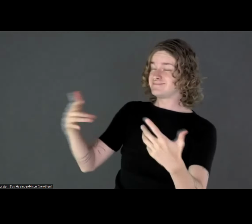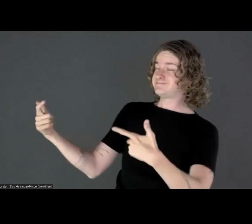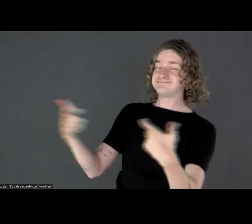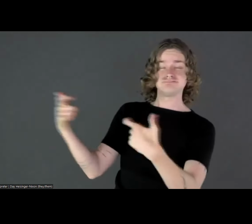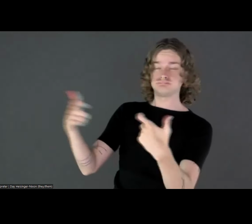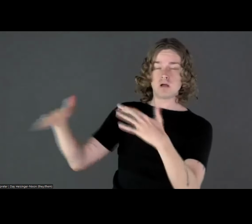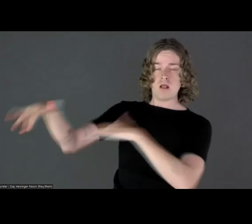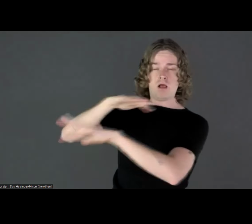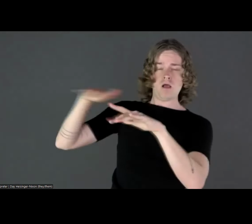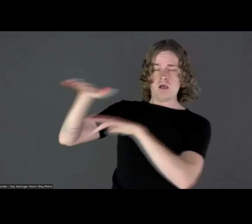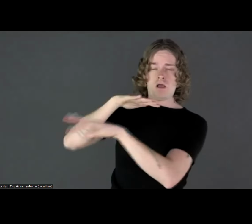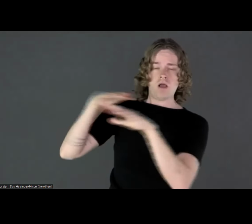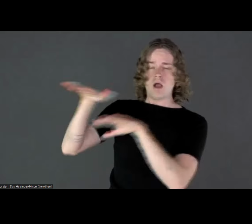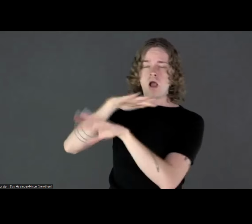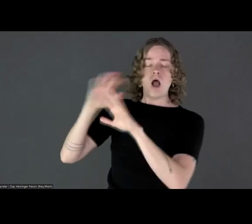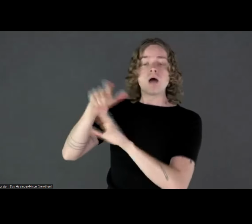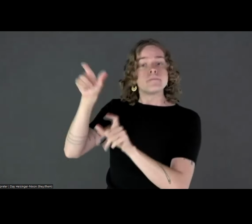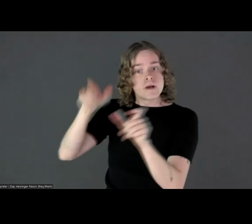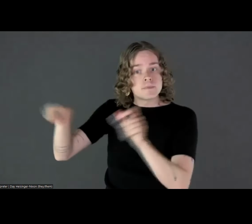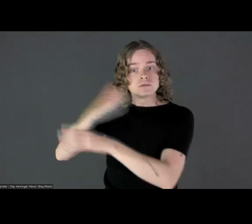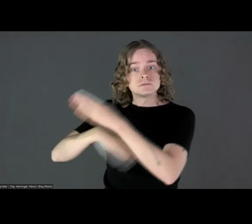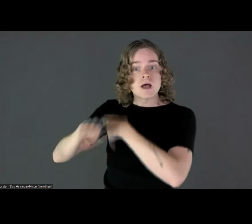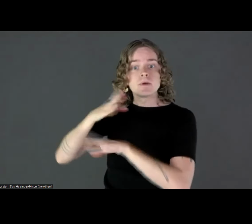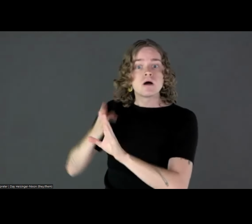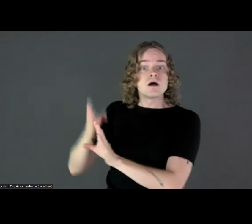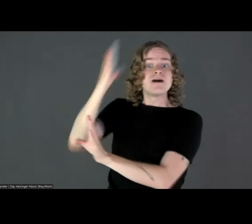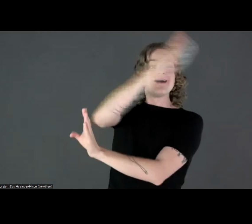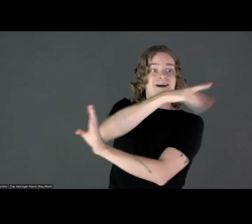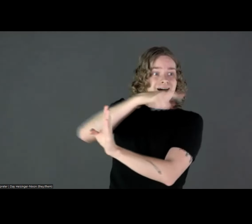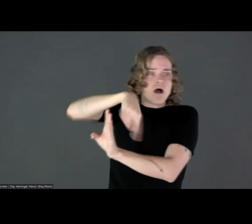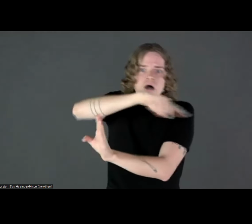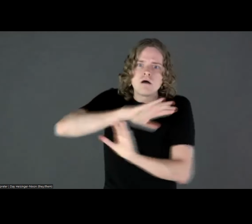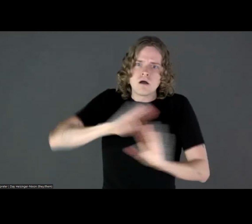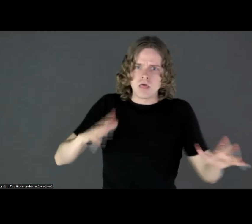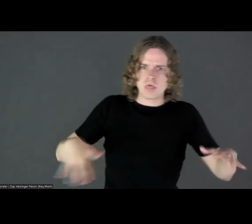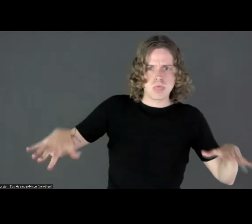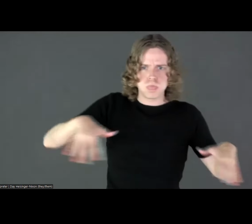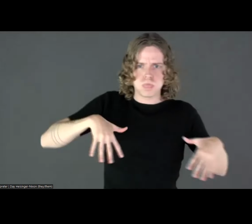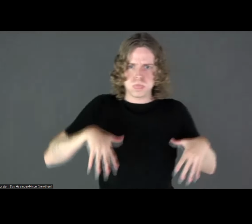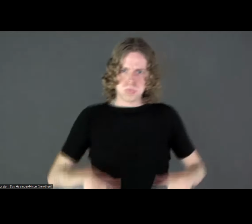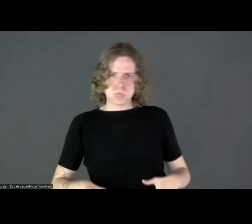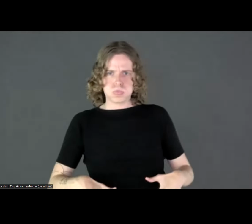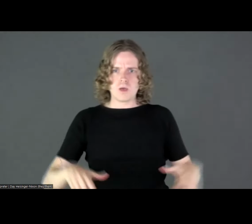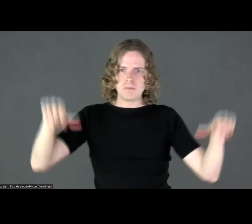institutions before the war, humanitarian actors must be prepared to address this.